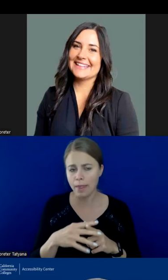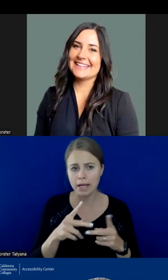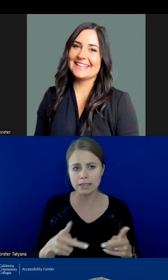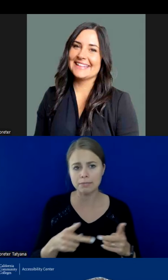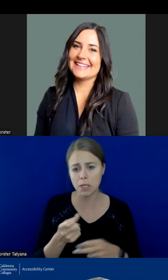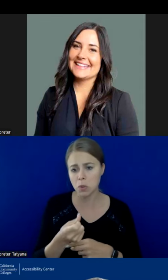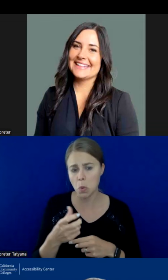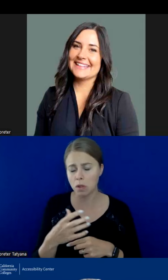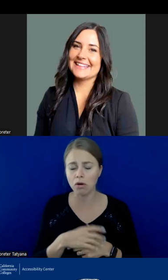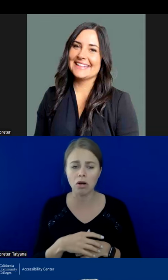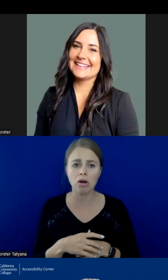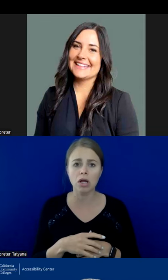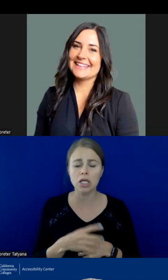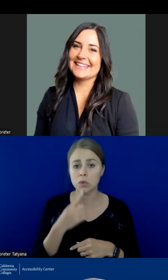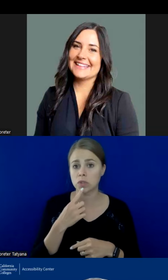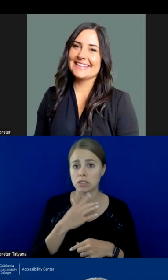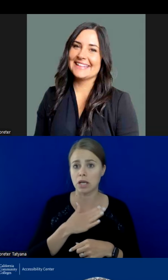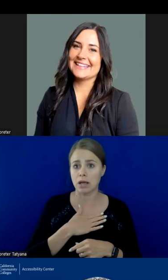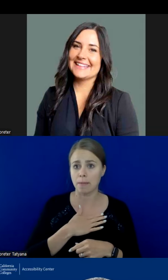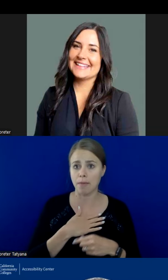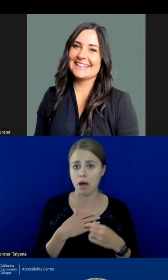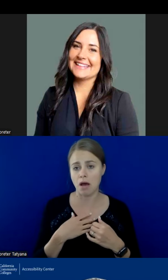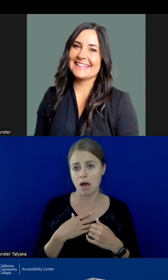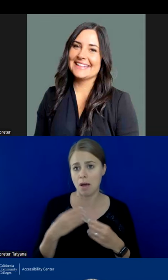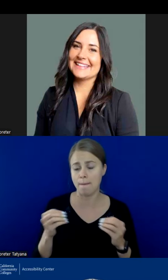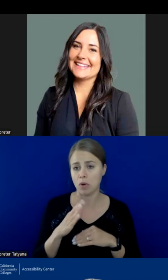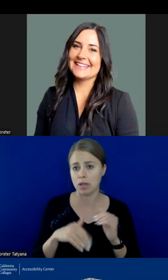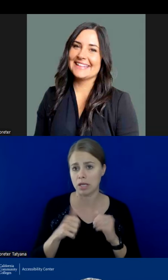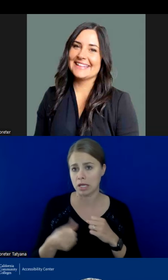in my more than 20 years experience in digital accessibility.